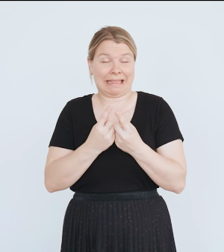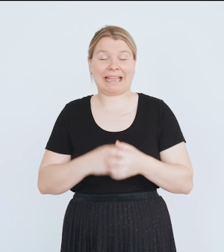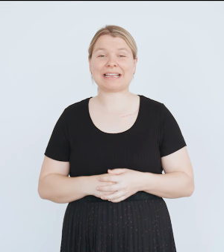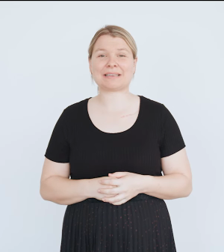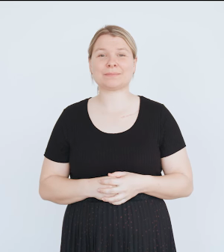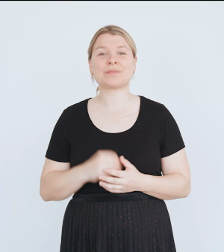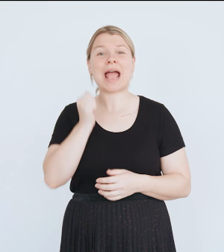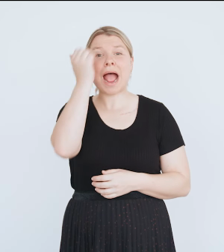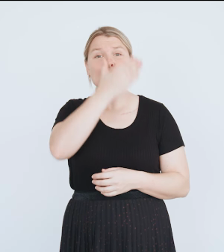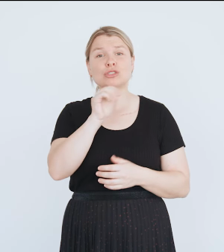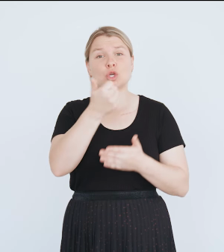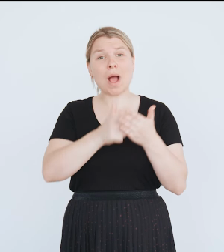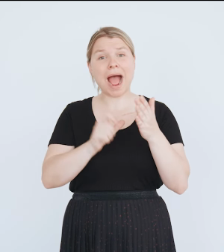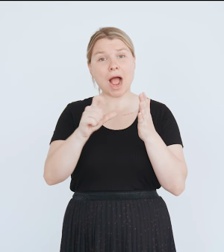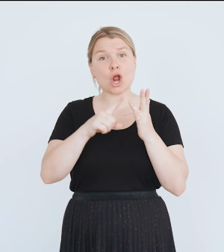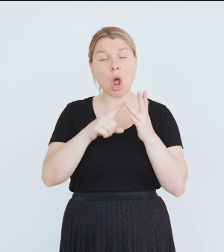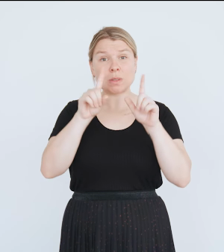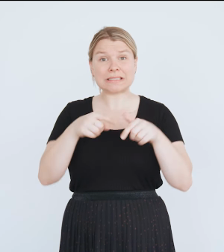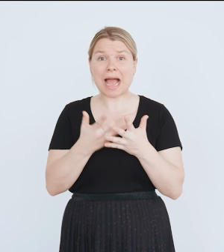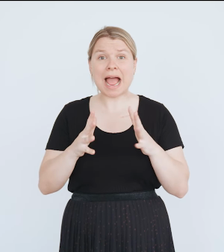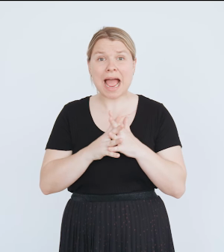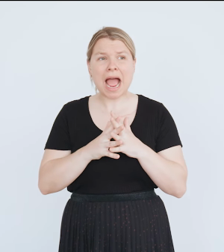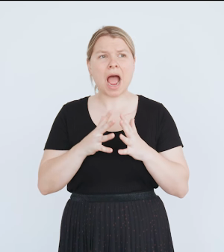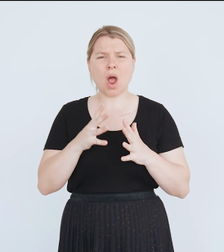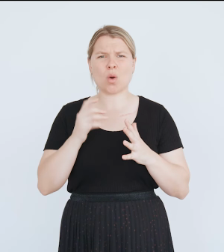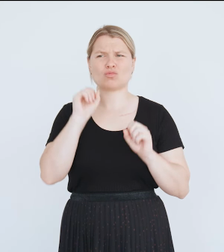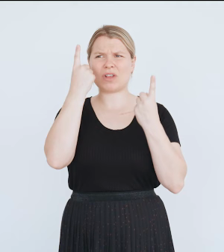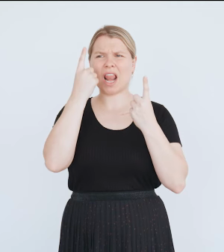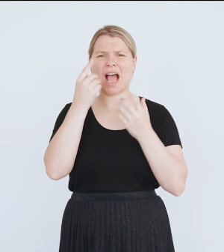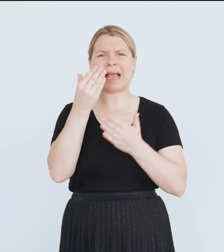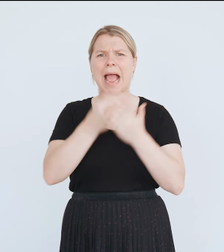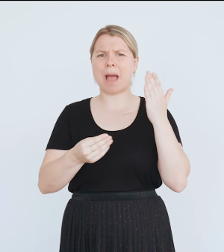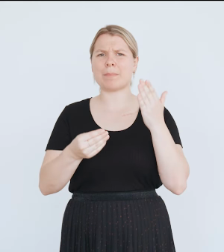Aboriginal Art Co started because we found that there was a gap in the market.